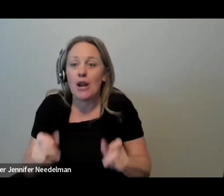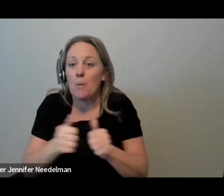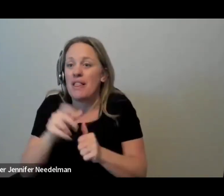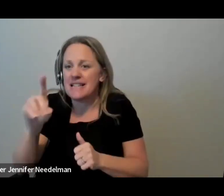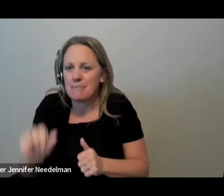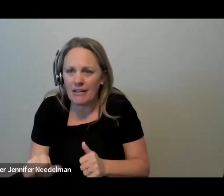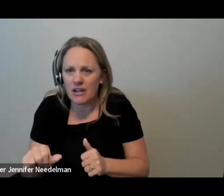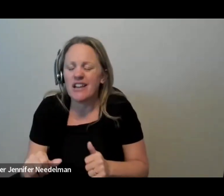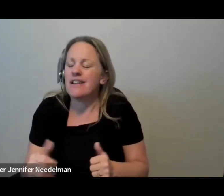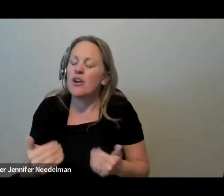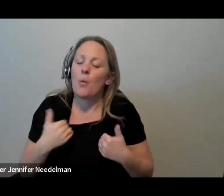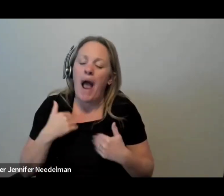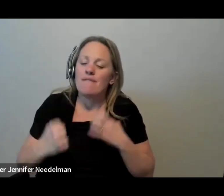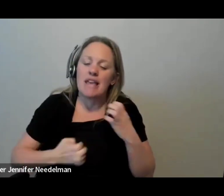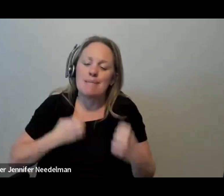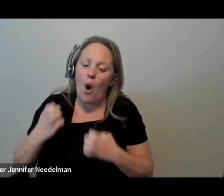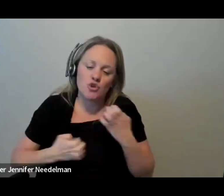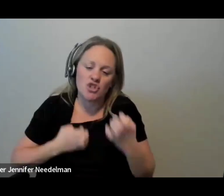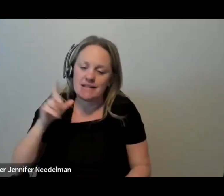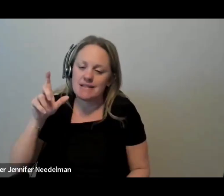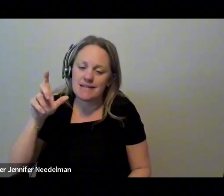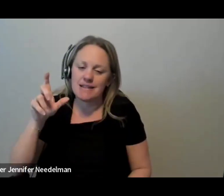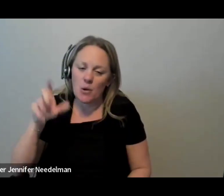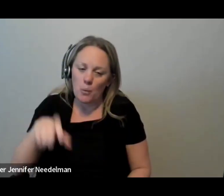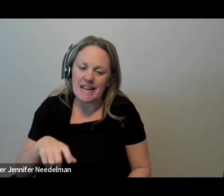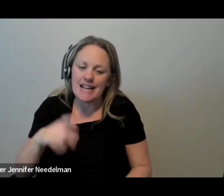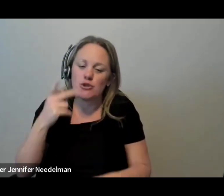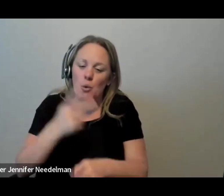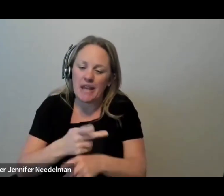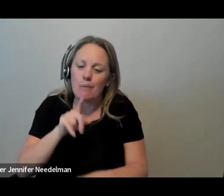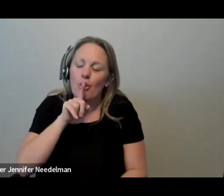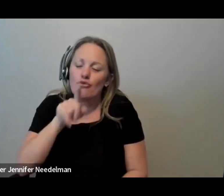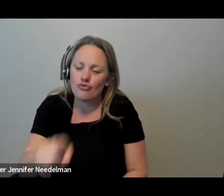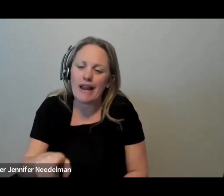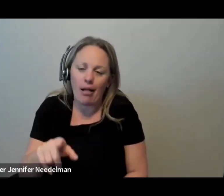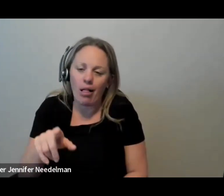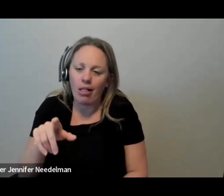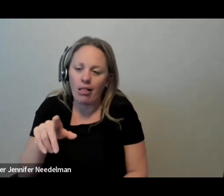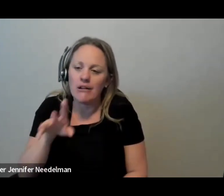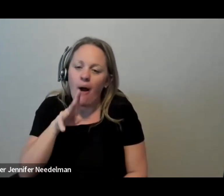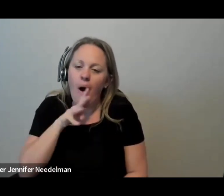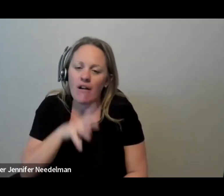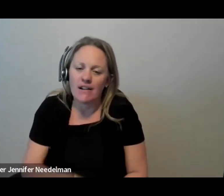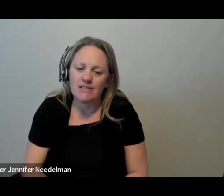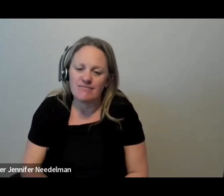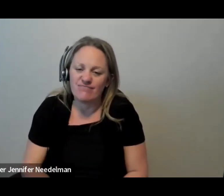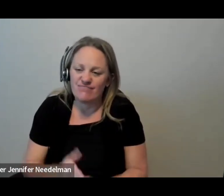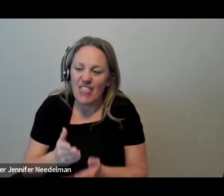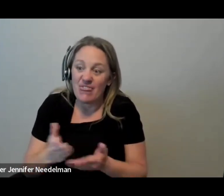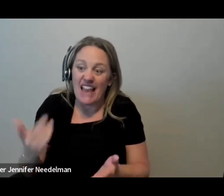And so we gotta keep that real talk things that I think you and I both wish we had been told, right? Oh yeah. So we could better prepare ourselves.